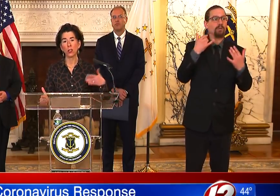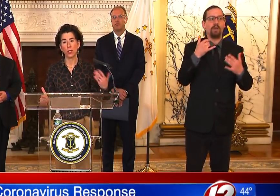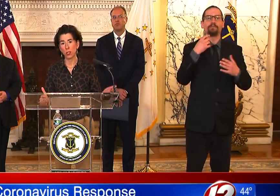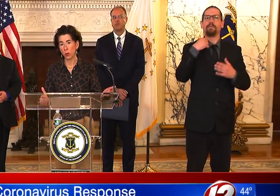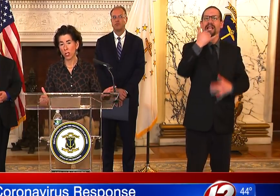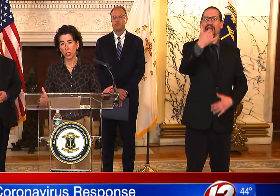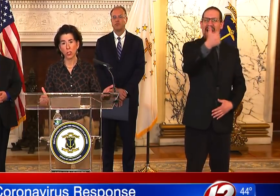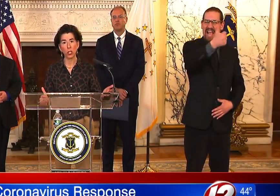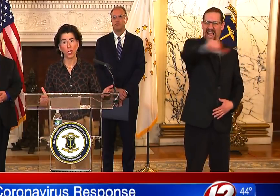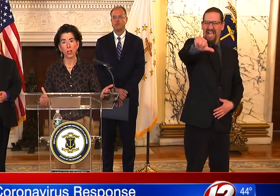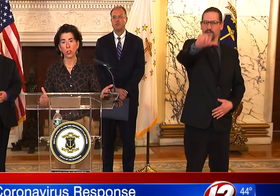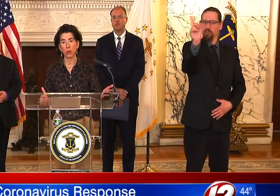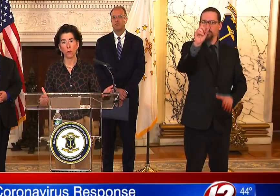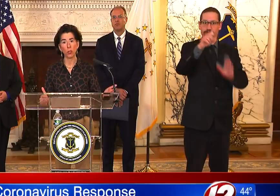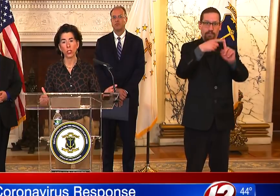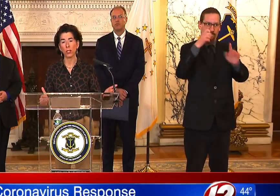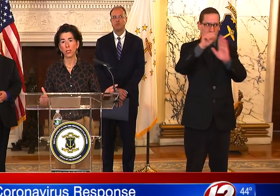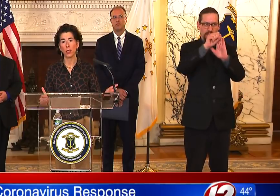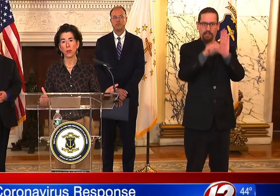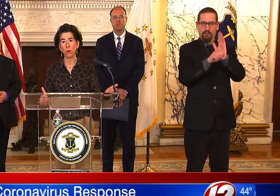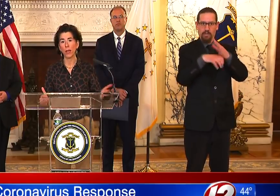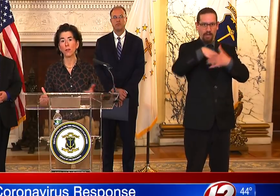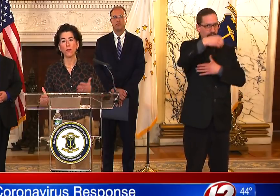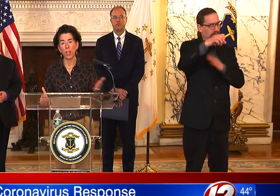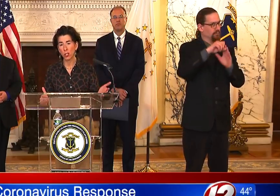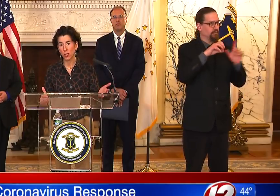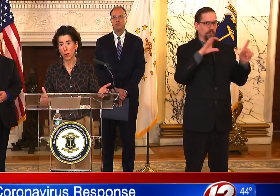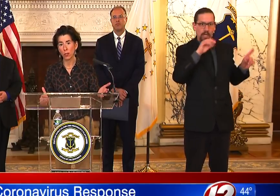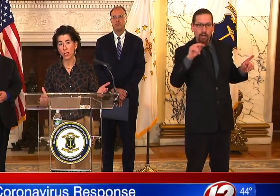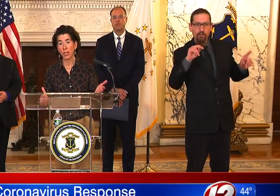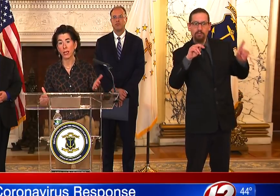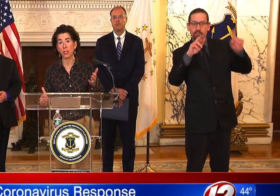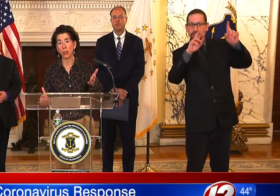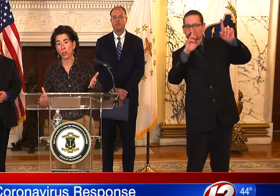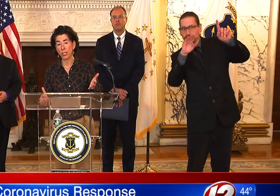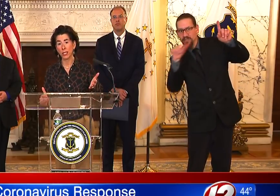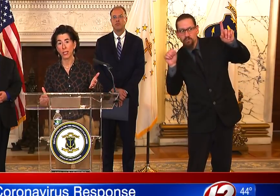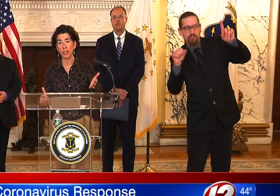THE REGULATIONS APPLY TO ALL TRAVELERS FROM ANY STATE,